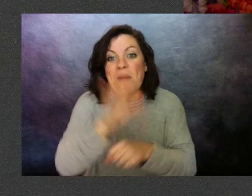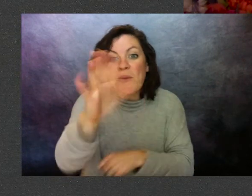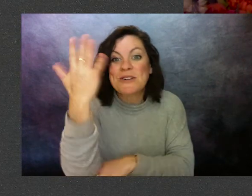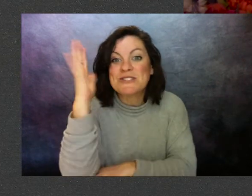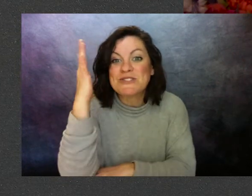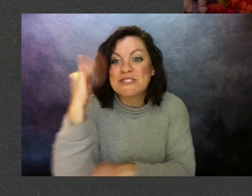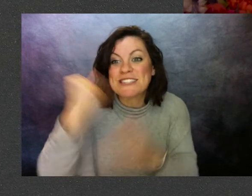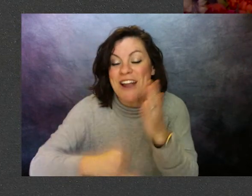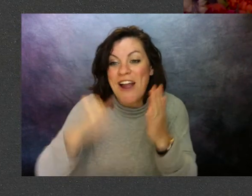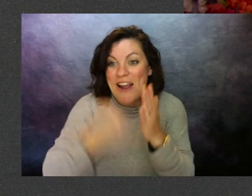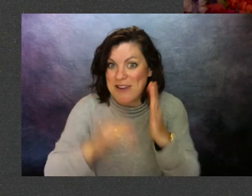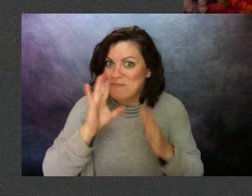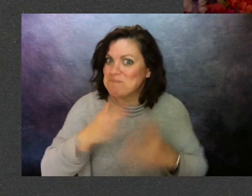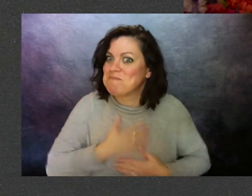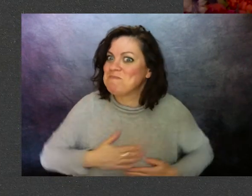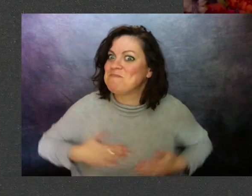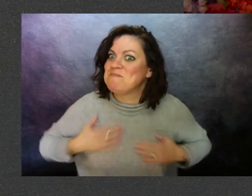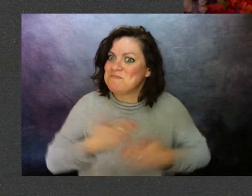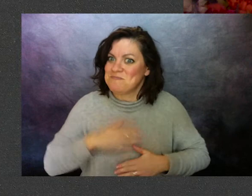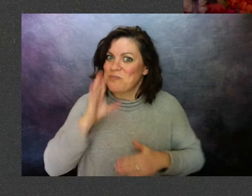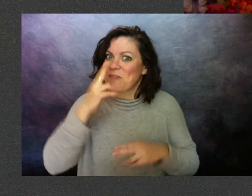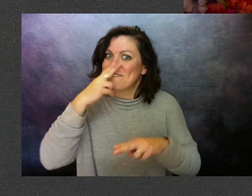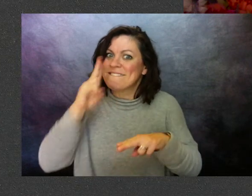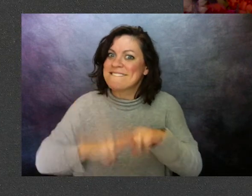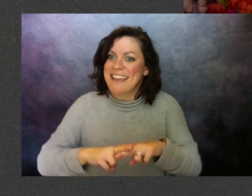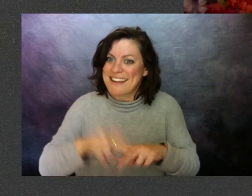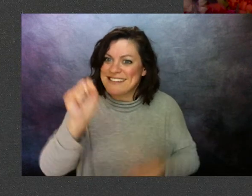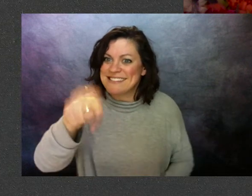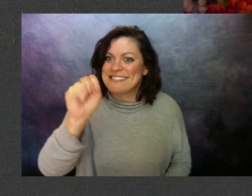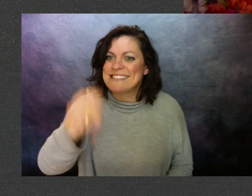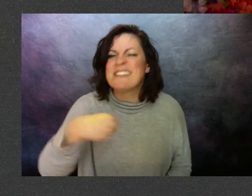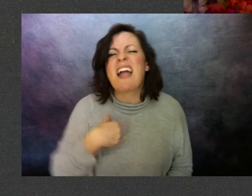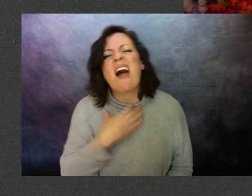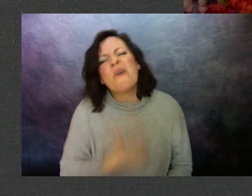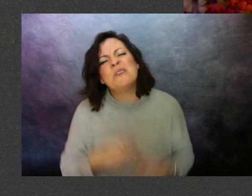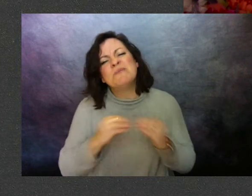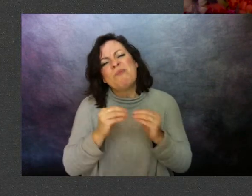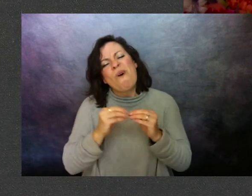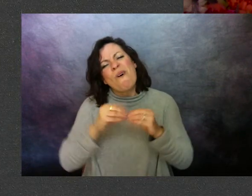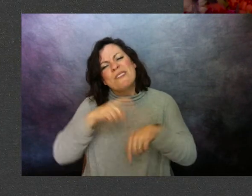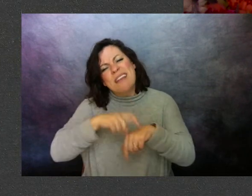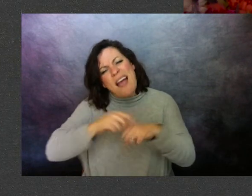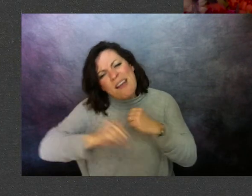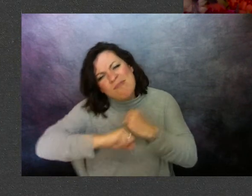I know that I had a ton of fun getting to do all of those things today and I wish that we had more time to spend together,